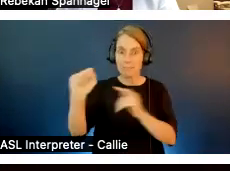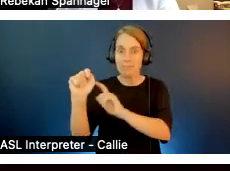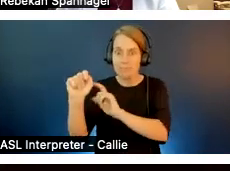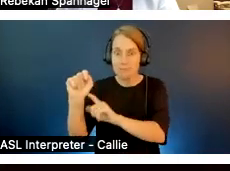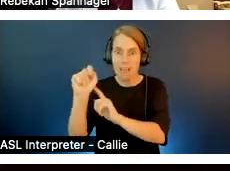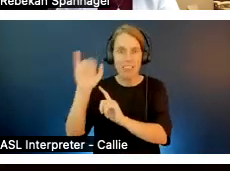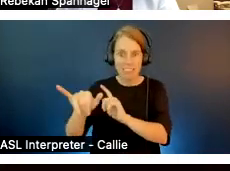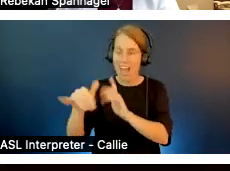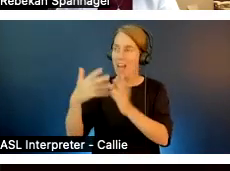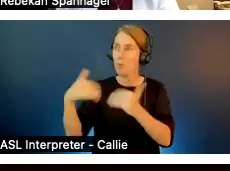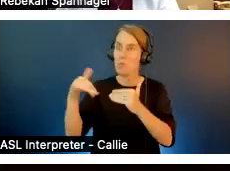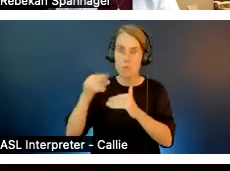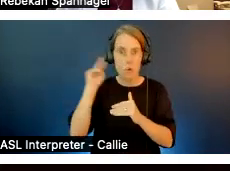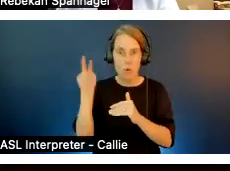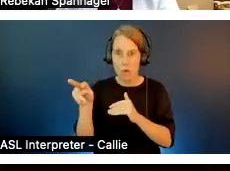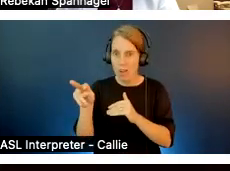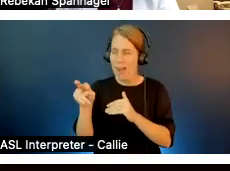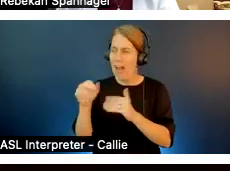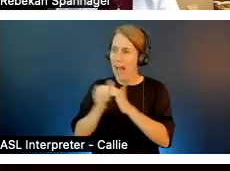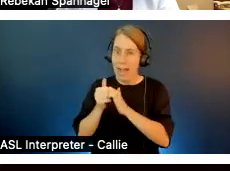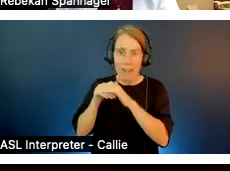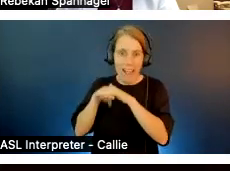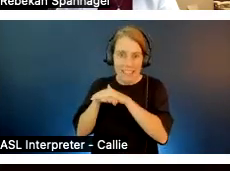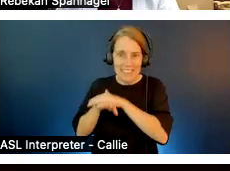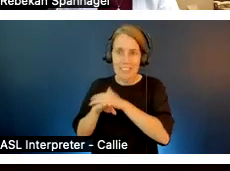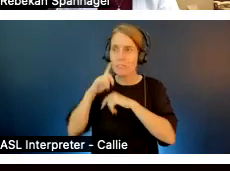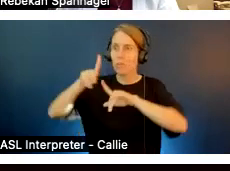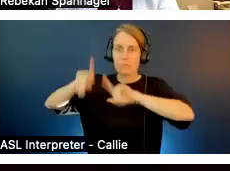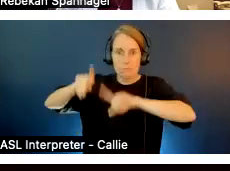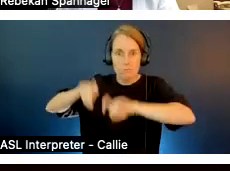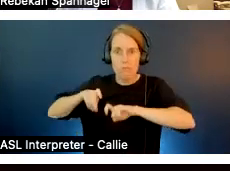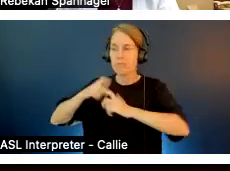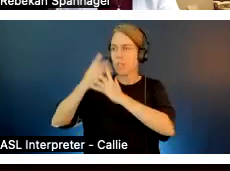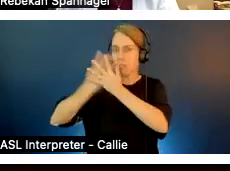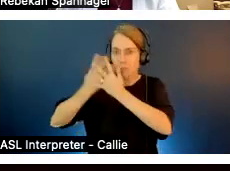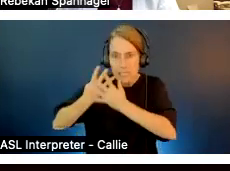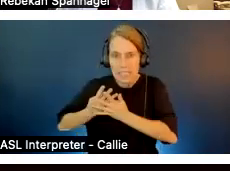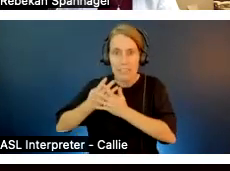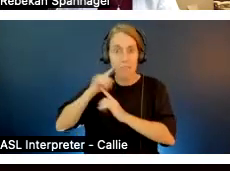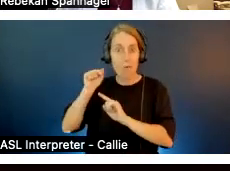and how you access evaluations and screening for those individuals under the age of 21.